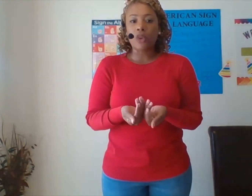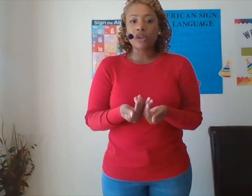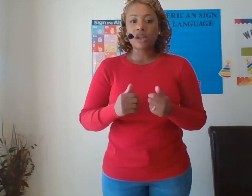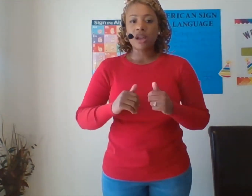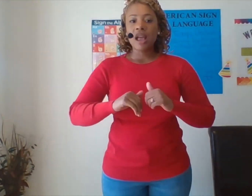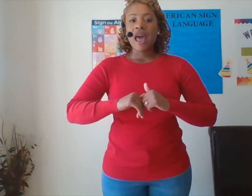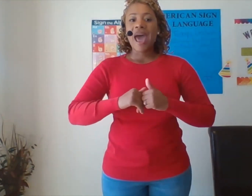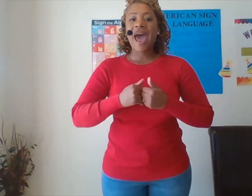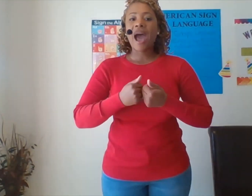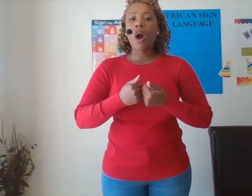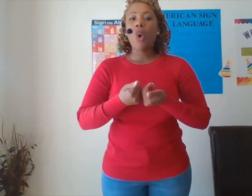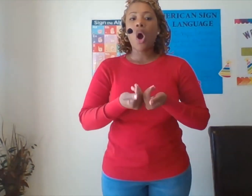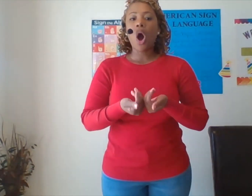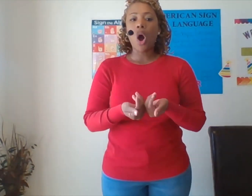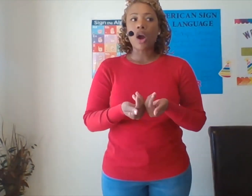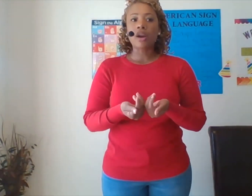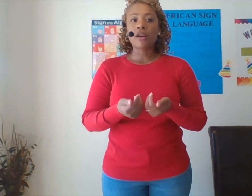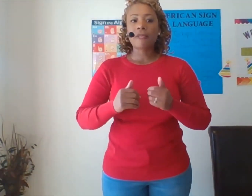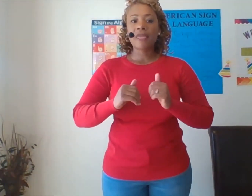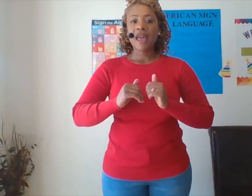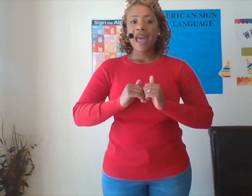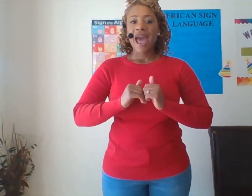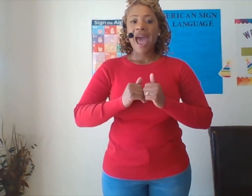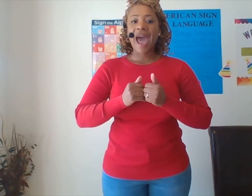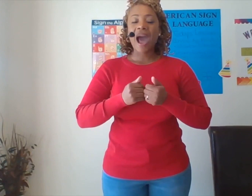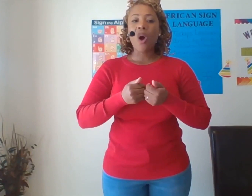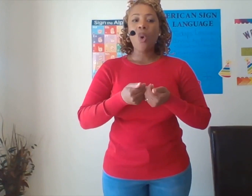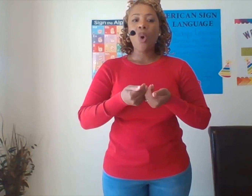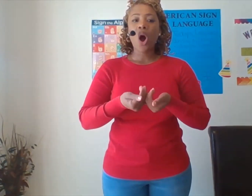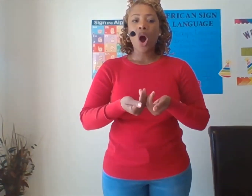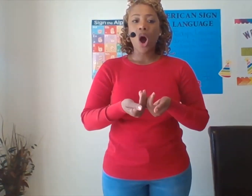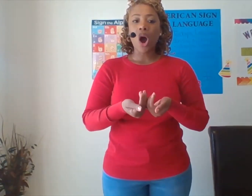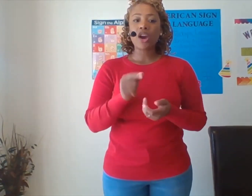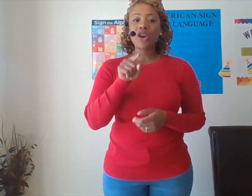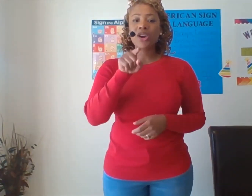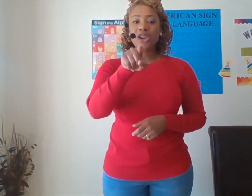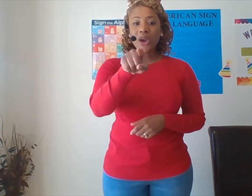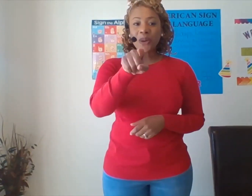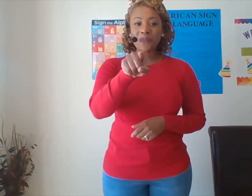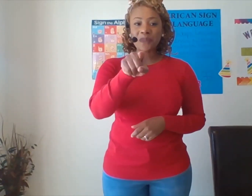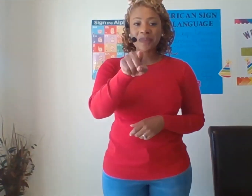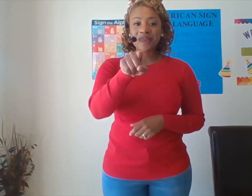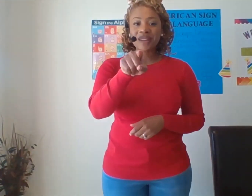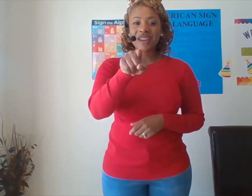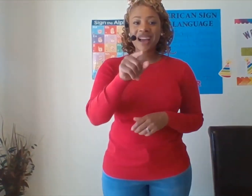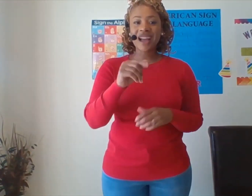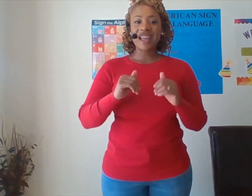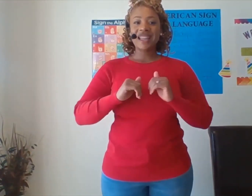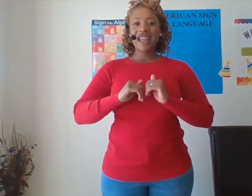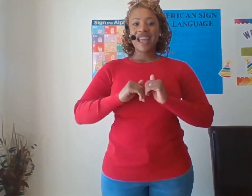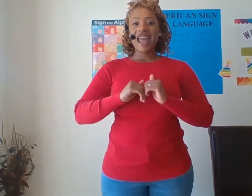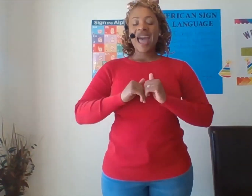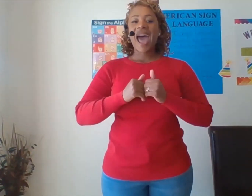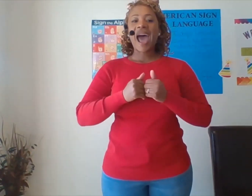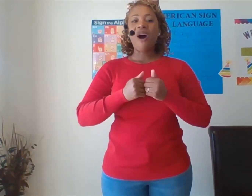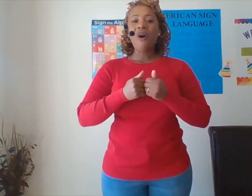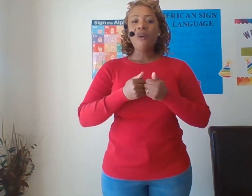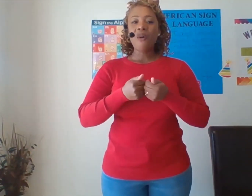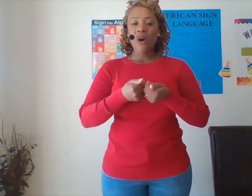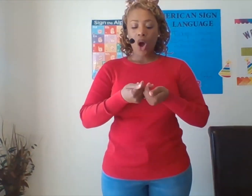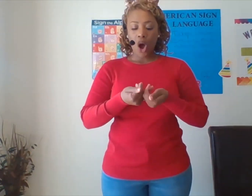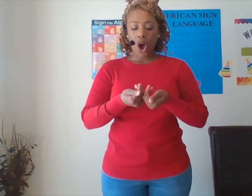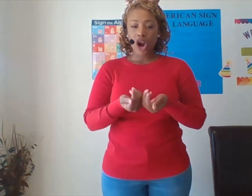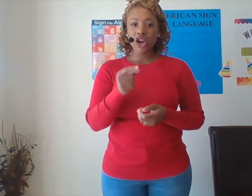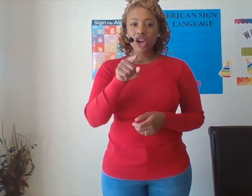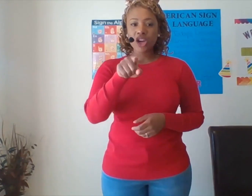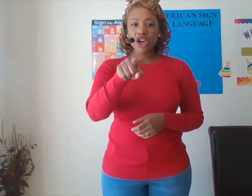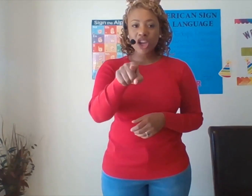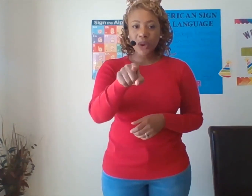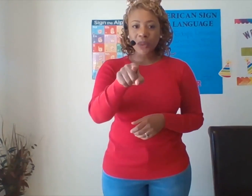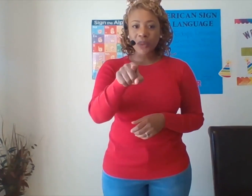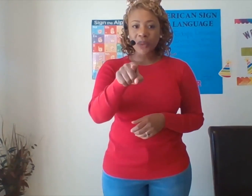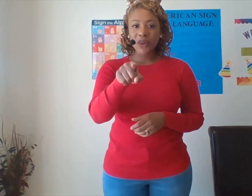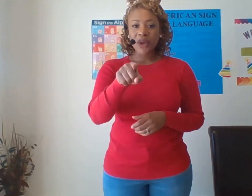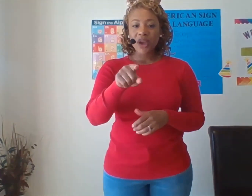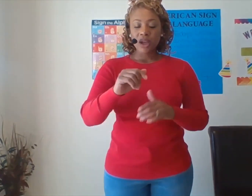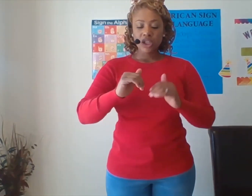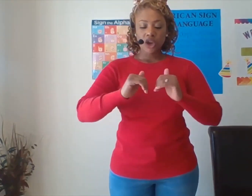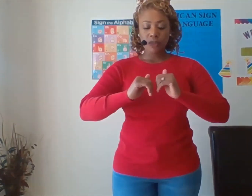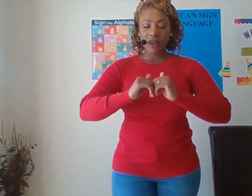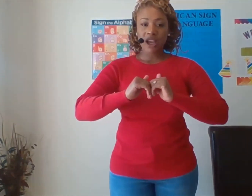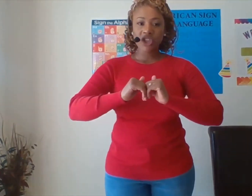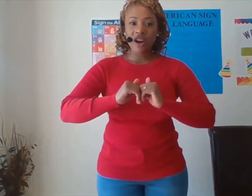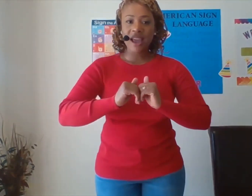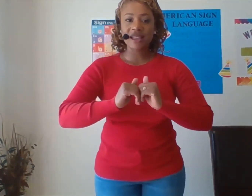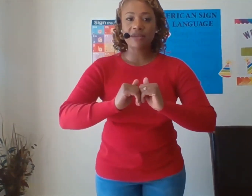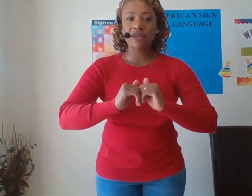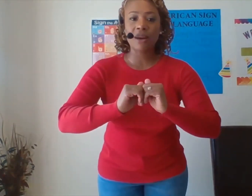how are how are you again how are you so you place your hands I'm going to come a